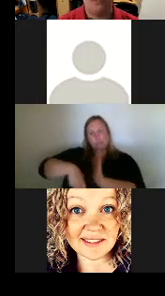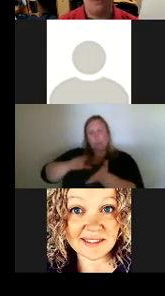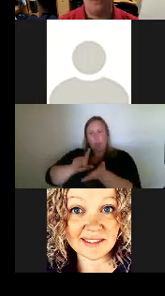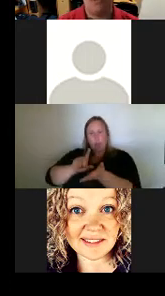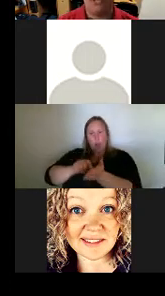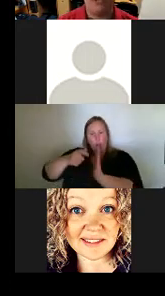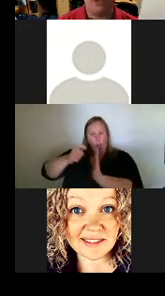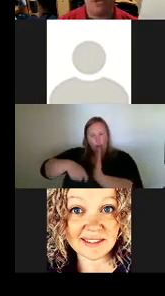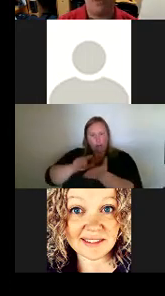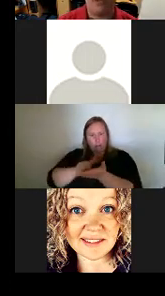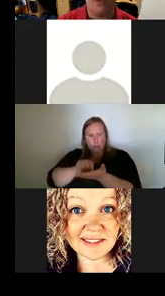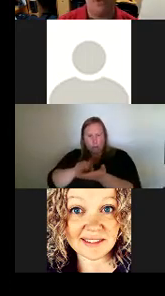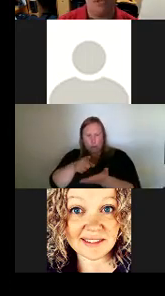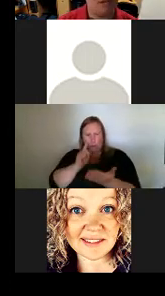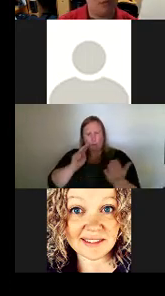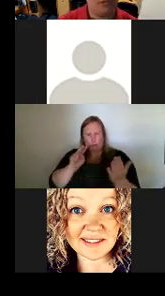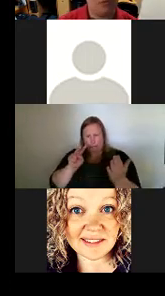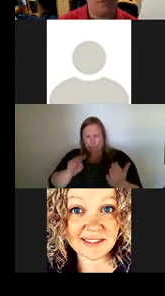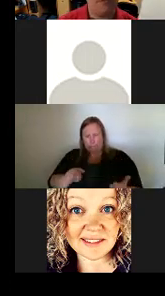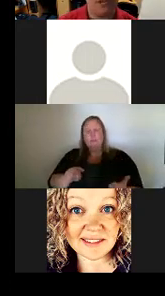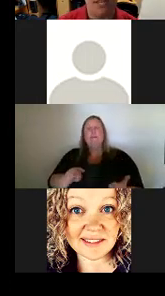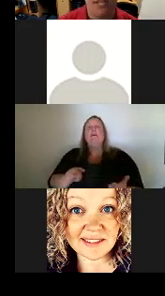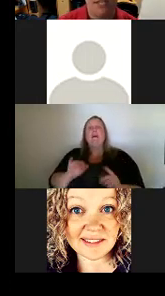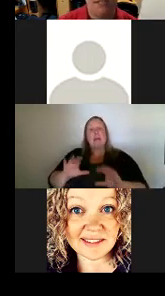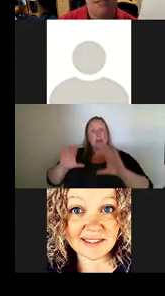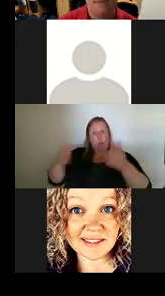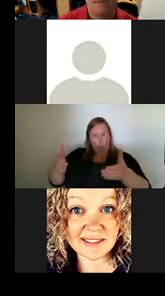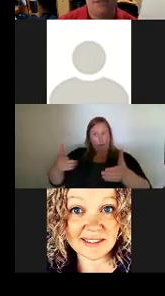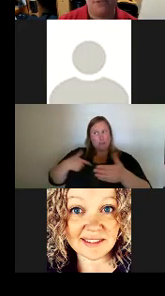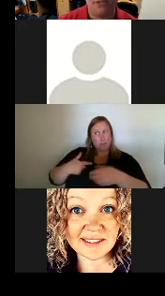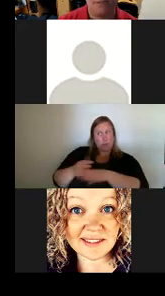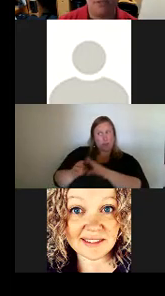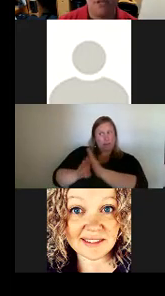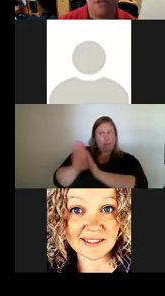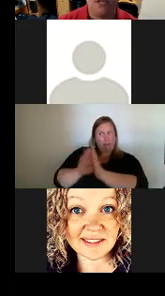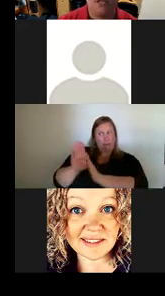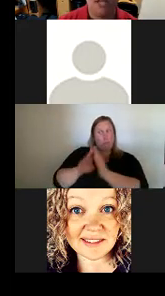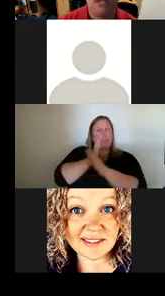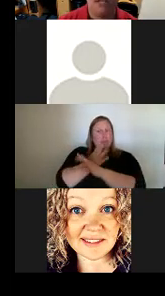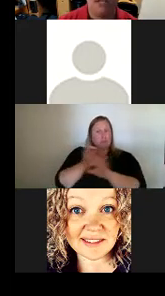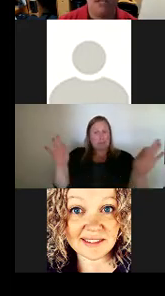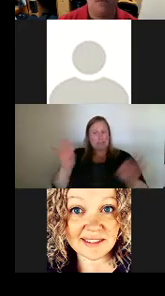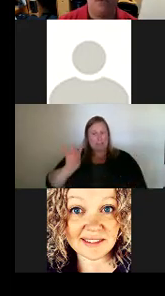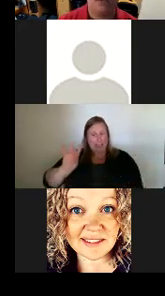COURSE IS AVAILABLE SO SHE CAN HOPEFULLY SHARE THAT WITH YOU. THAT COURSE WILL BE FREE. IT'S EIGHT MODULES.